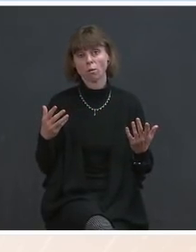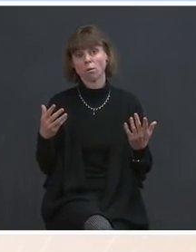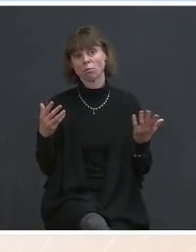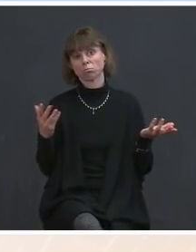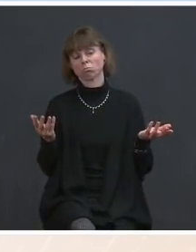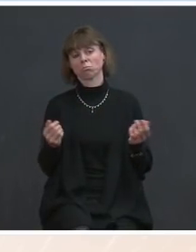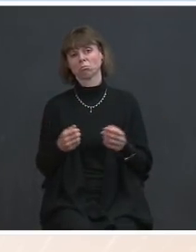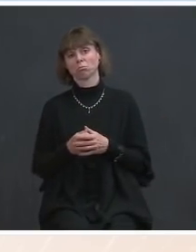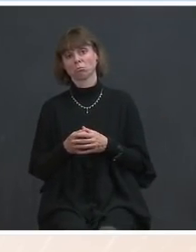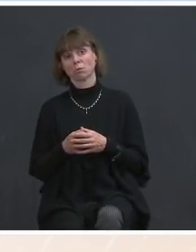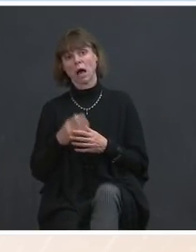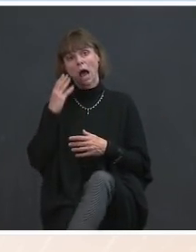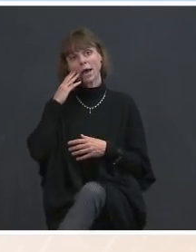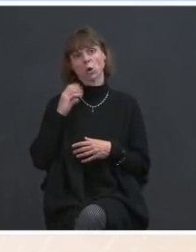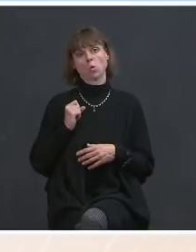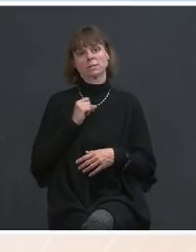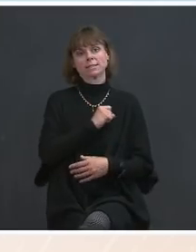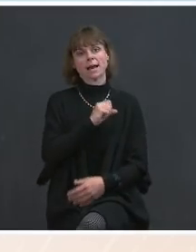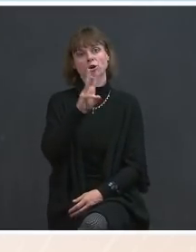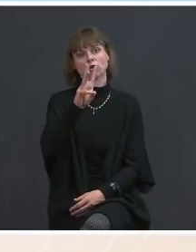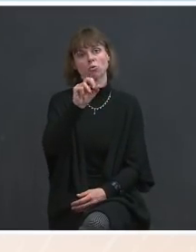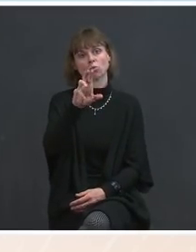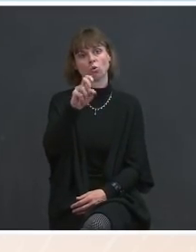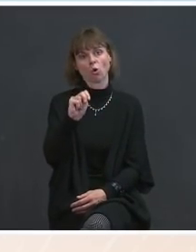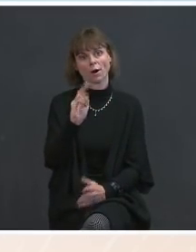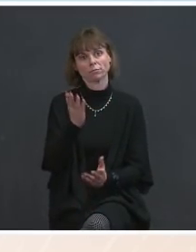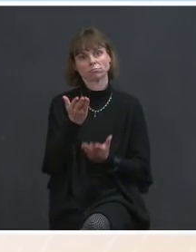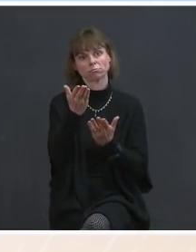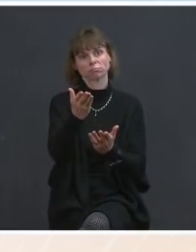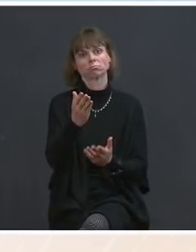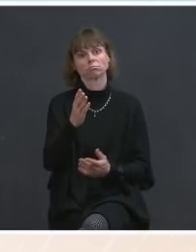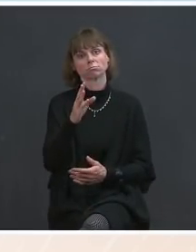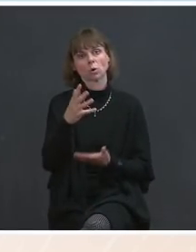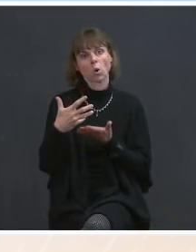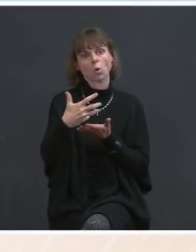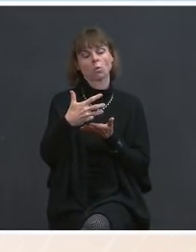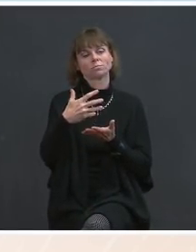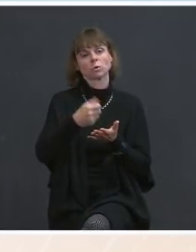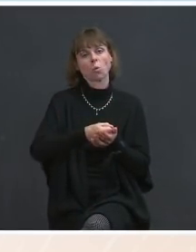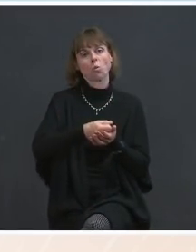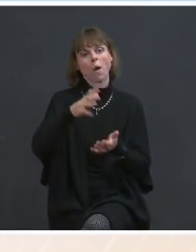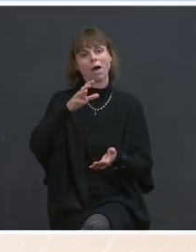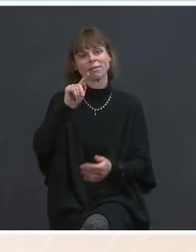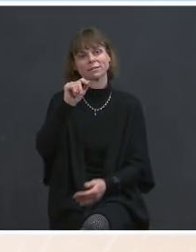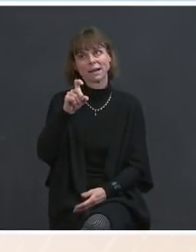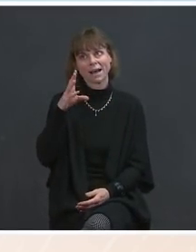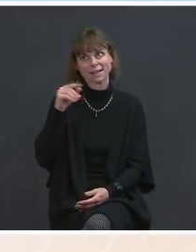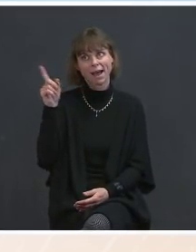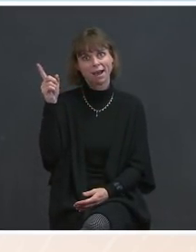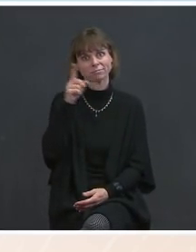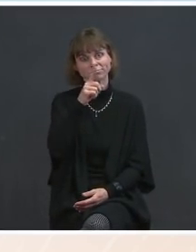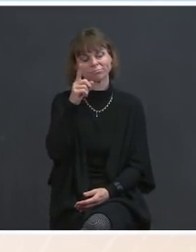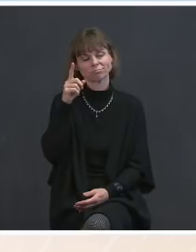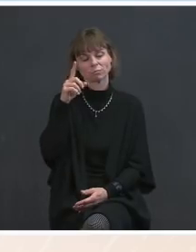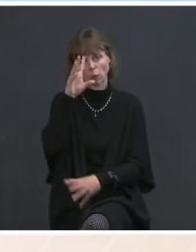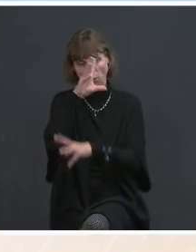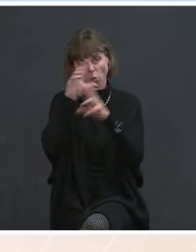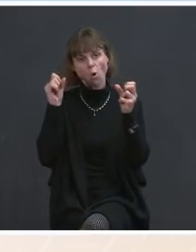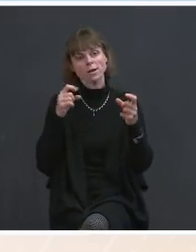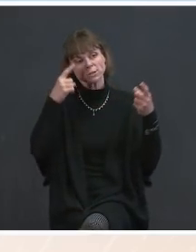I know Senator Warren has put forward a wealth tax, and the President shares her view that middle-class families are paying more than their fair share